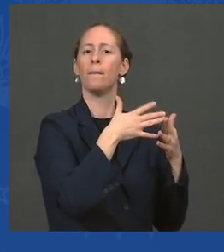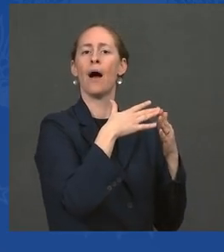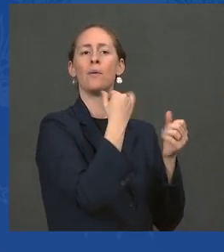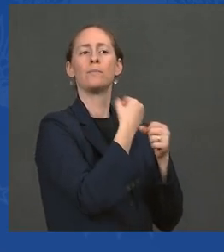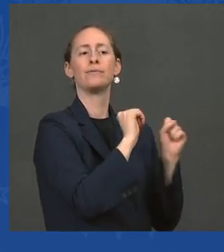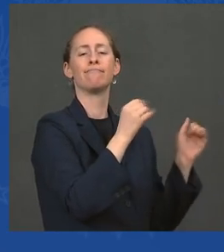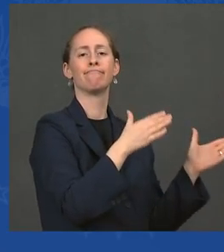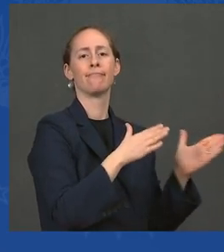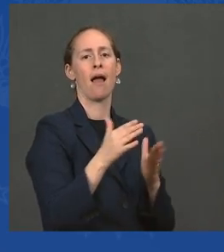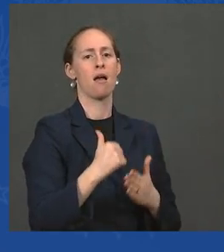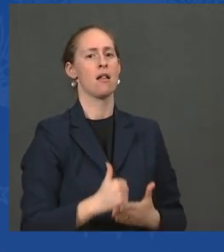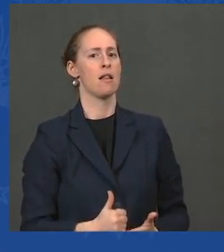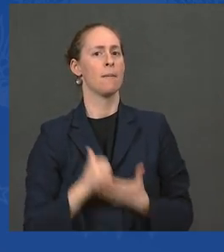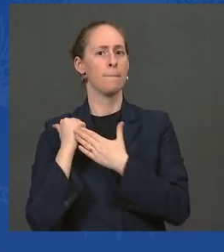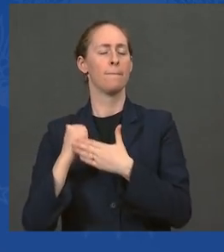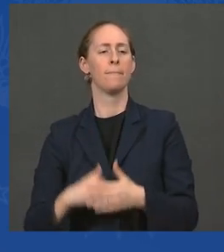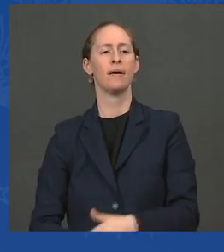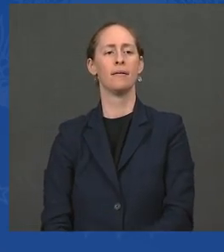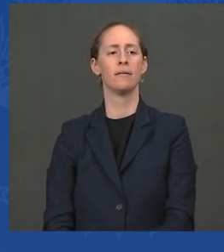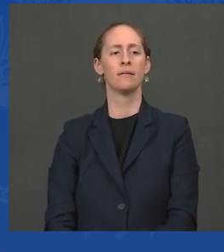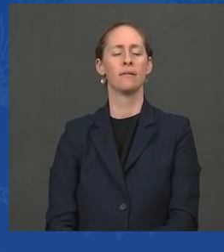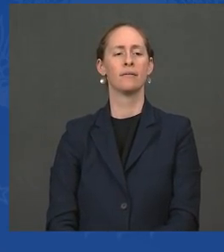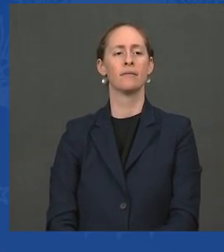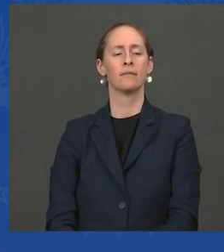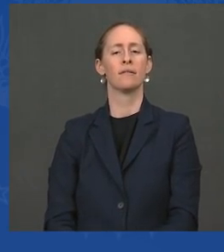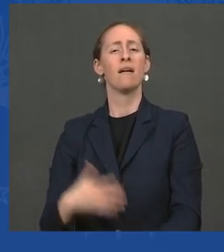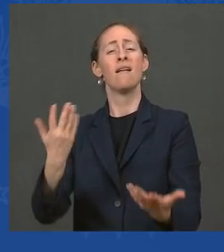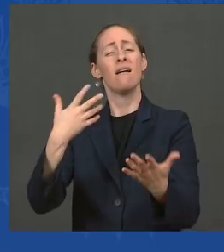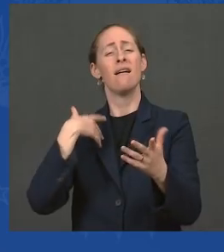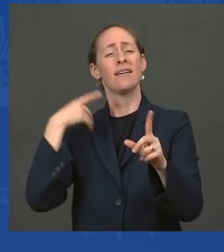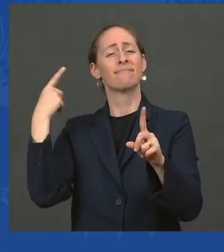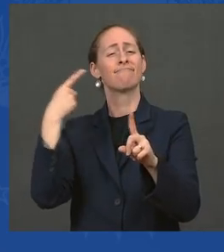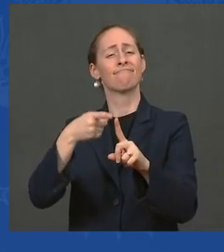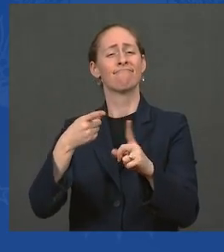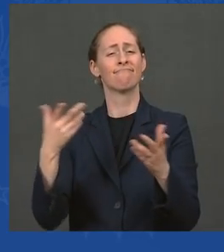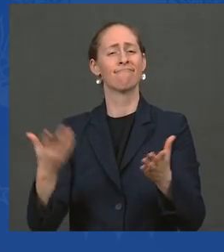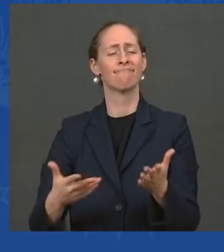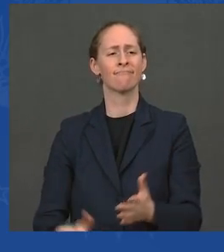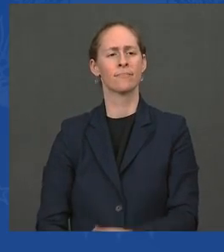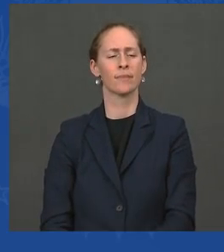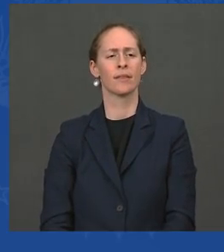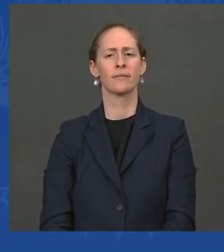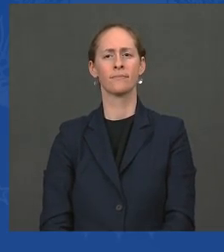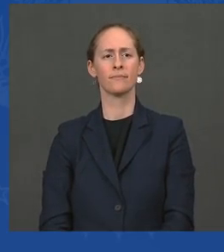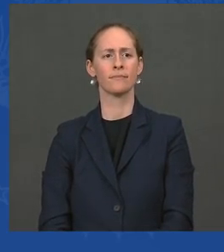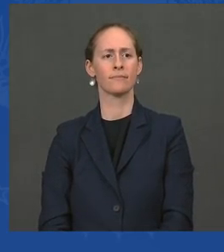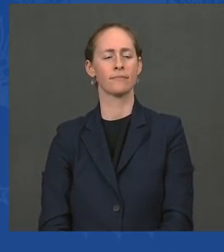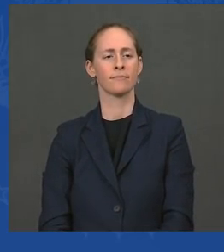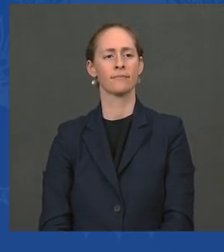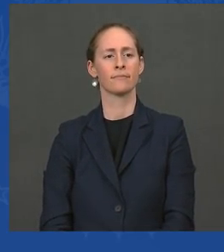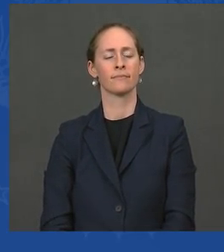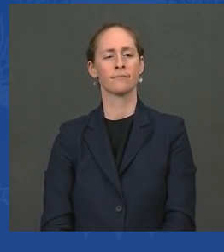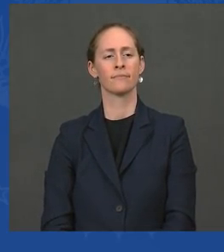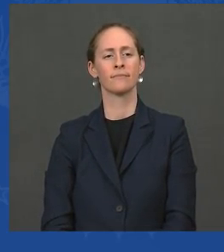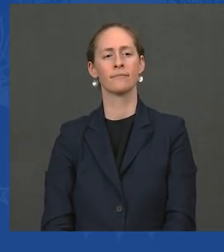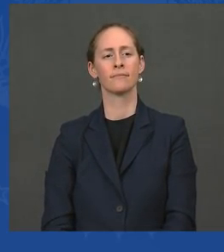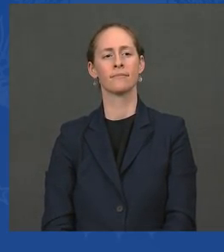But here's the deal: What it meant was -- what it meant was that, you know, right now, there's a whole new attitude that's out there.